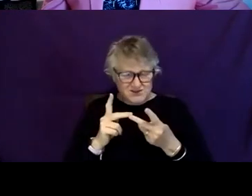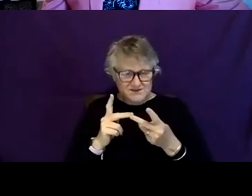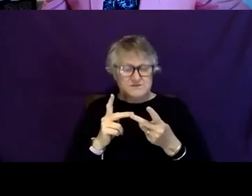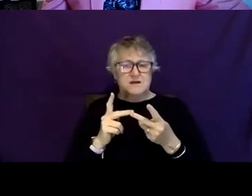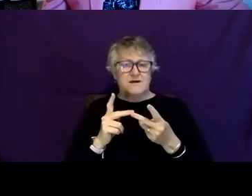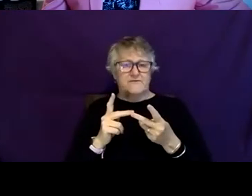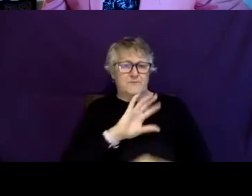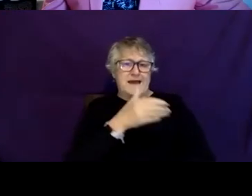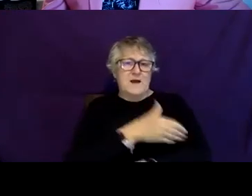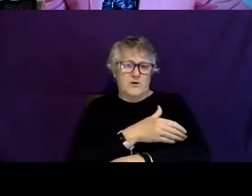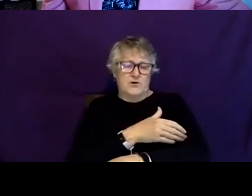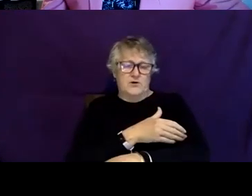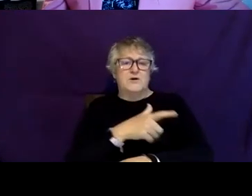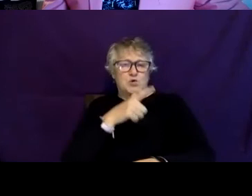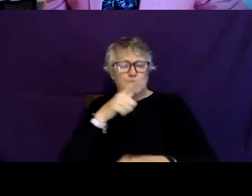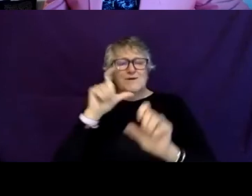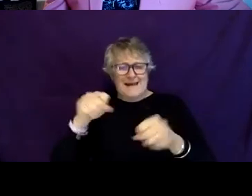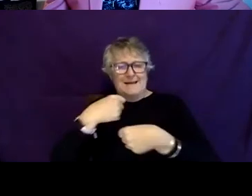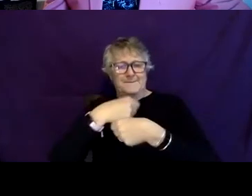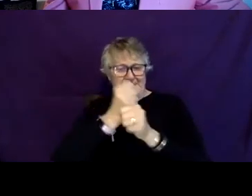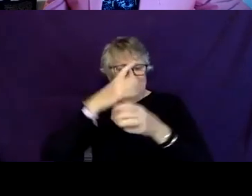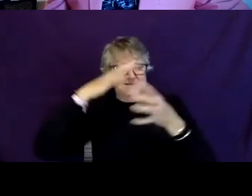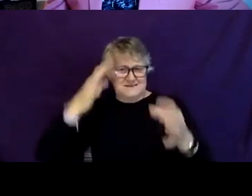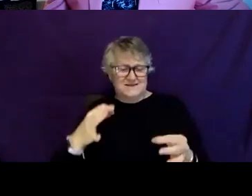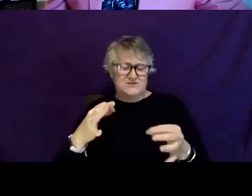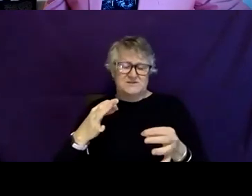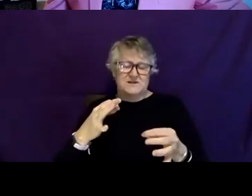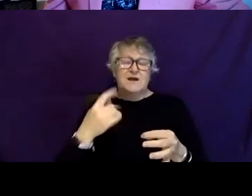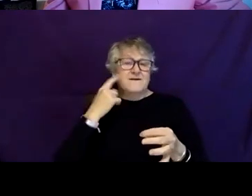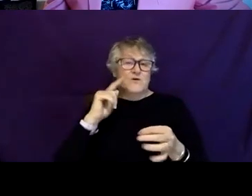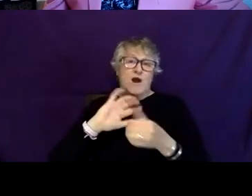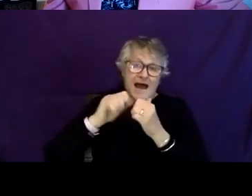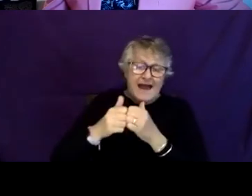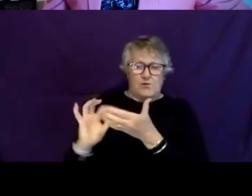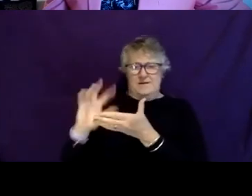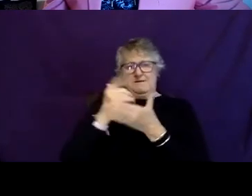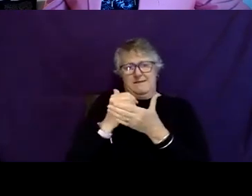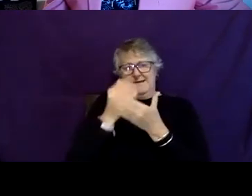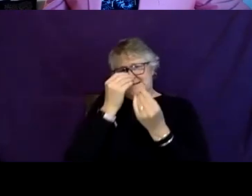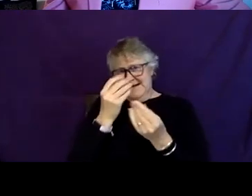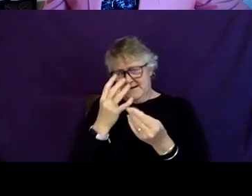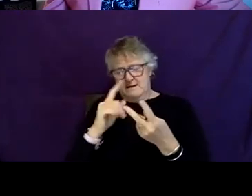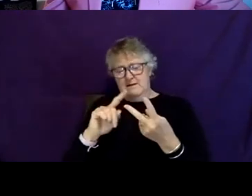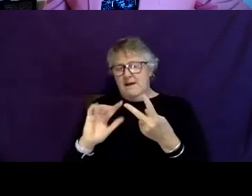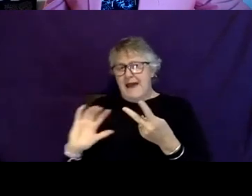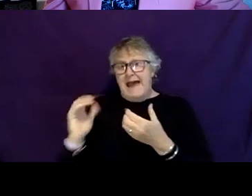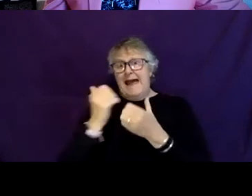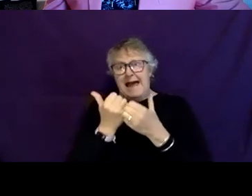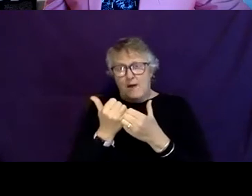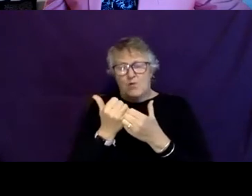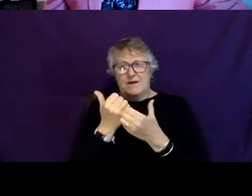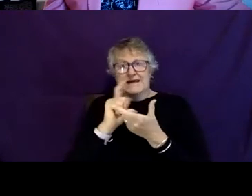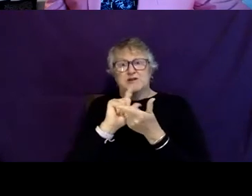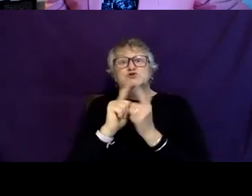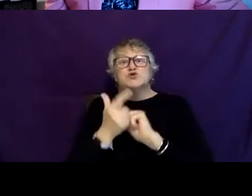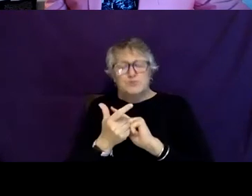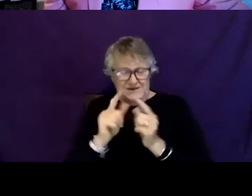that will ultimately change the way we view this work the way we collect data, the way we report on data, and will only allow our communities to thrive in the future.